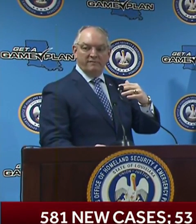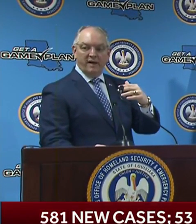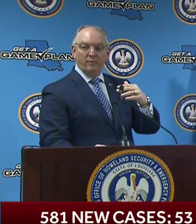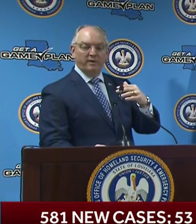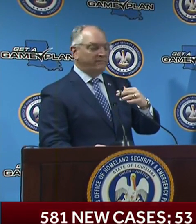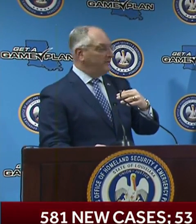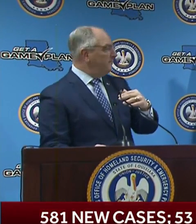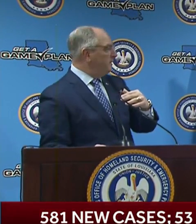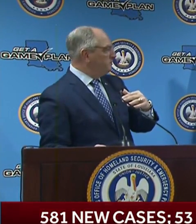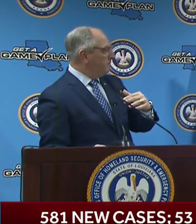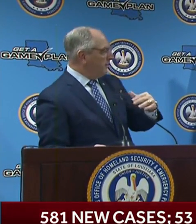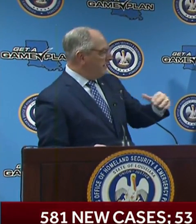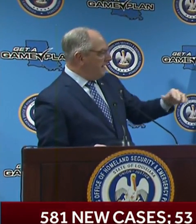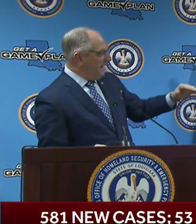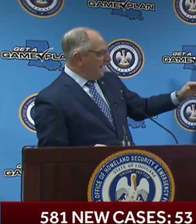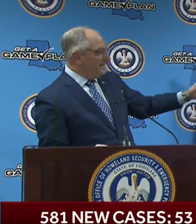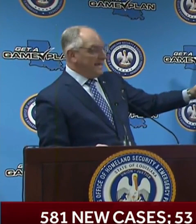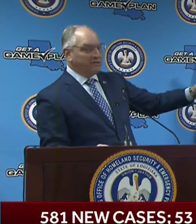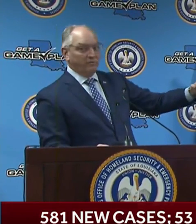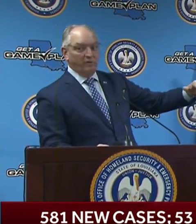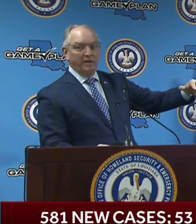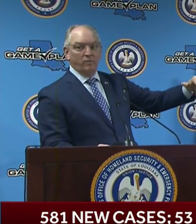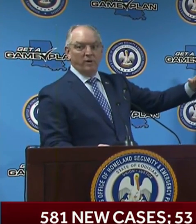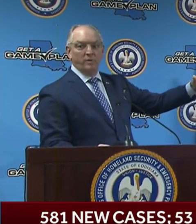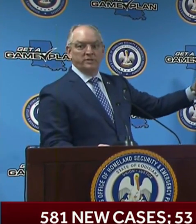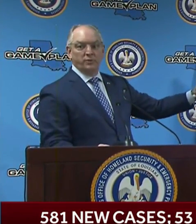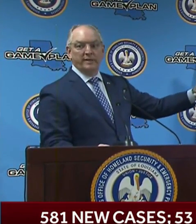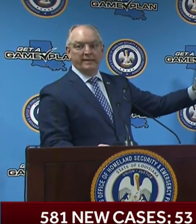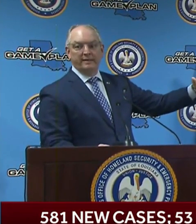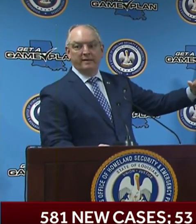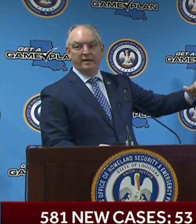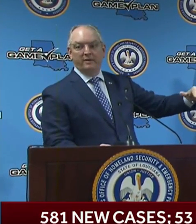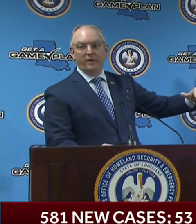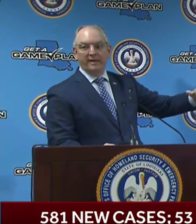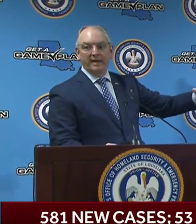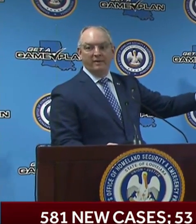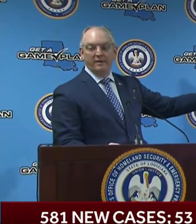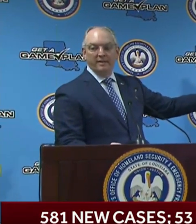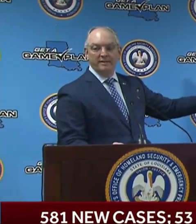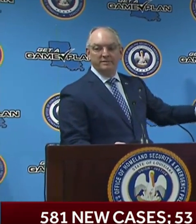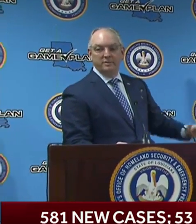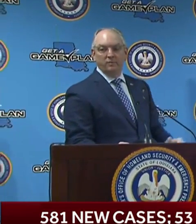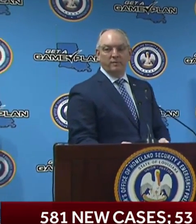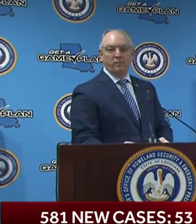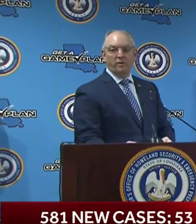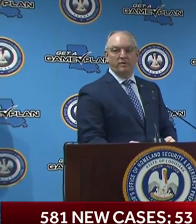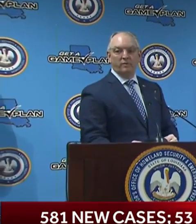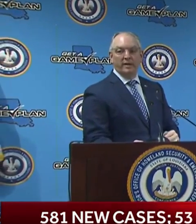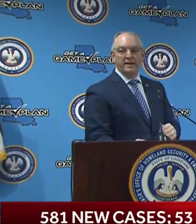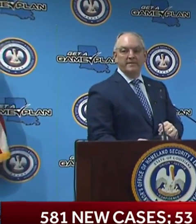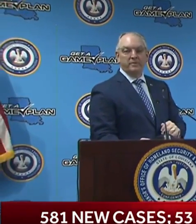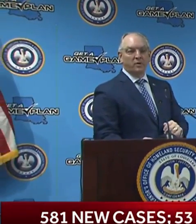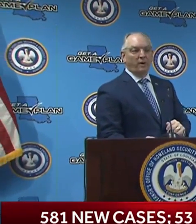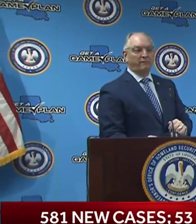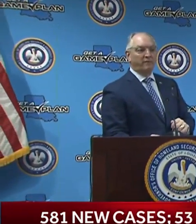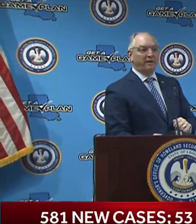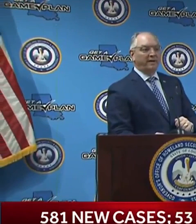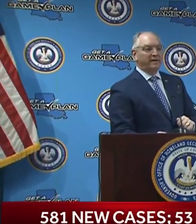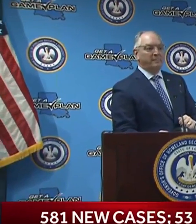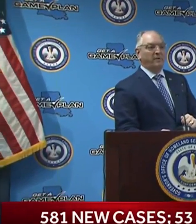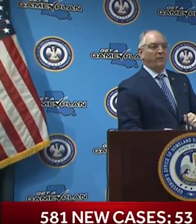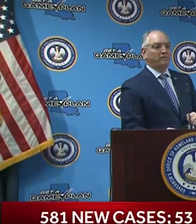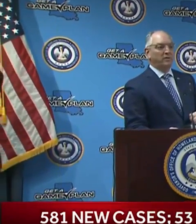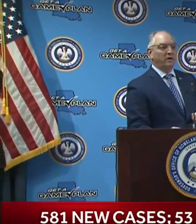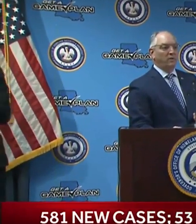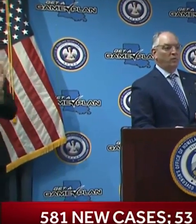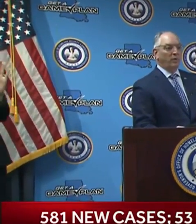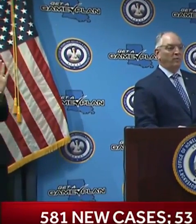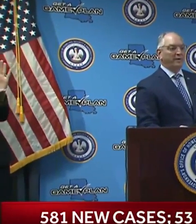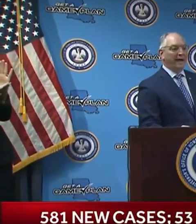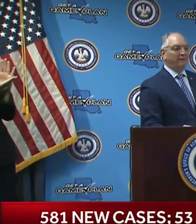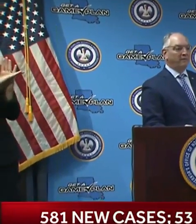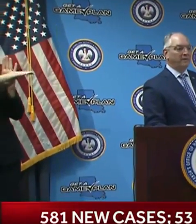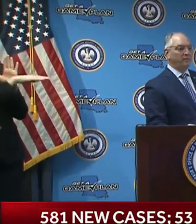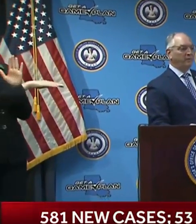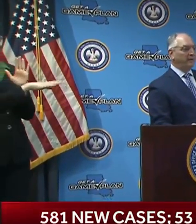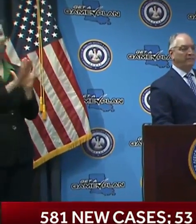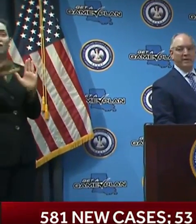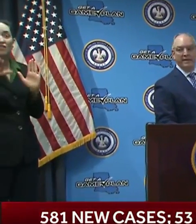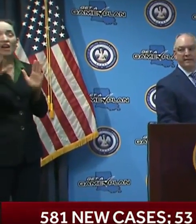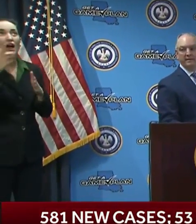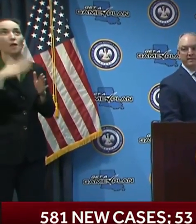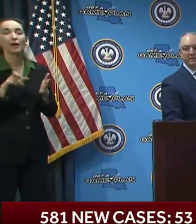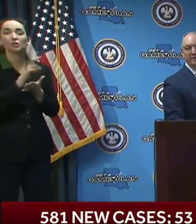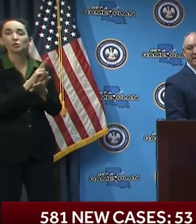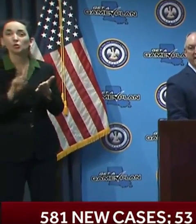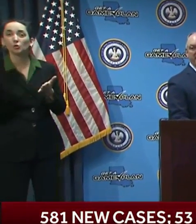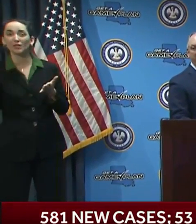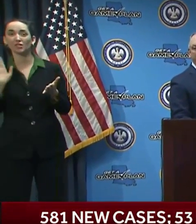ALTAR IN PLACE ORDER LIKE I GAVE THAT THAT PEOPLE ARE FOLLOWING FOR THE MOST PART AND THAT’S REALLY WHERE WE’RE TRENDING RIGHT NOW IS THE 1.3 QUITE FRANKLY A COUPLE OF WEEKS AGO.